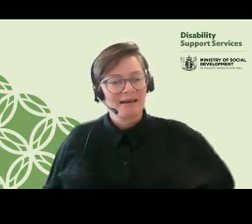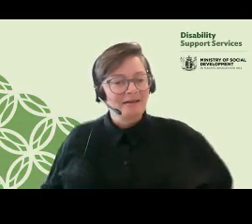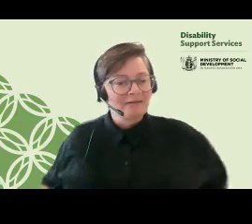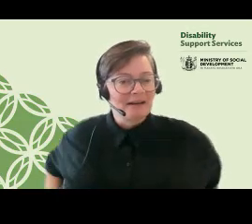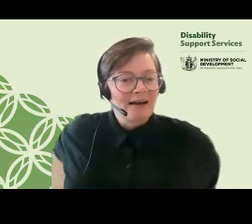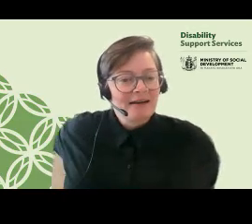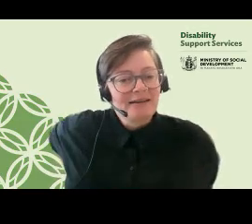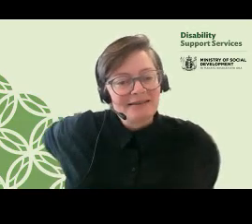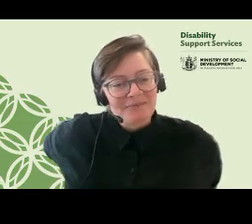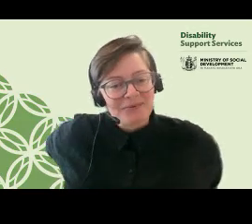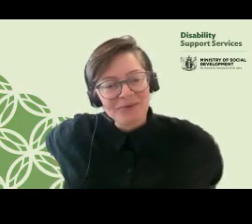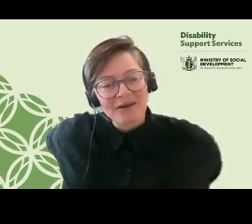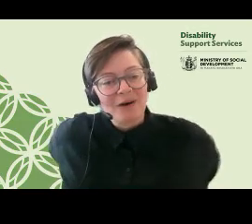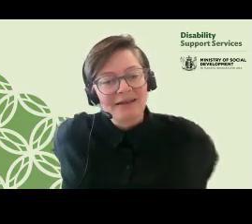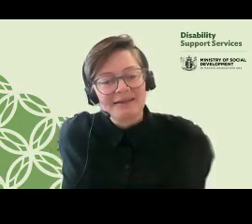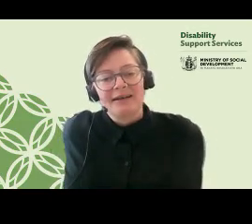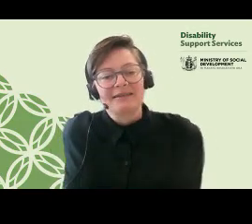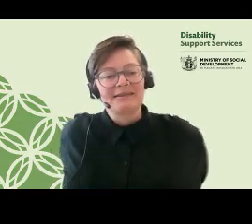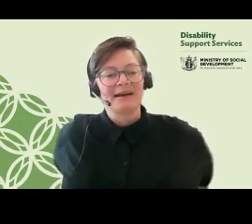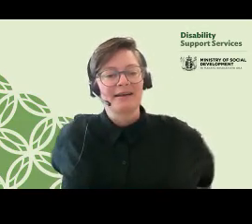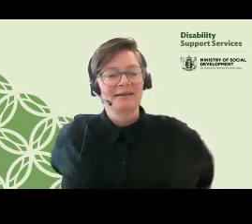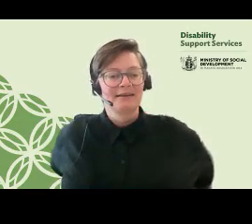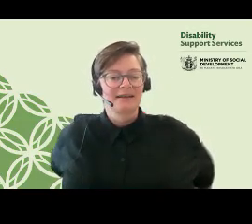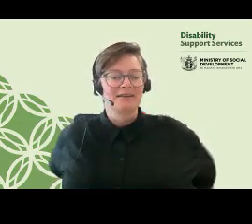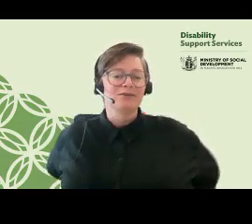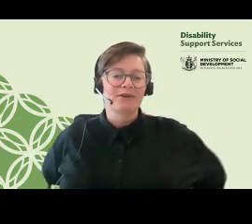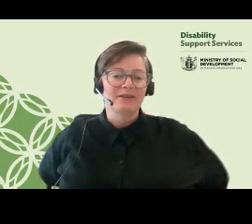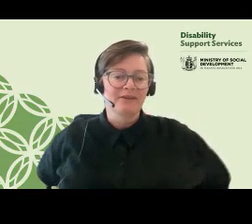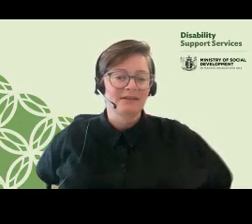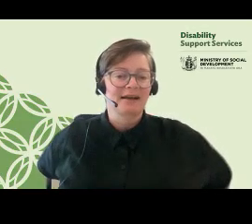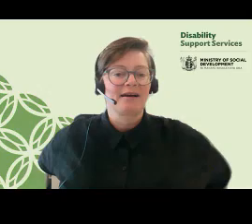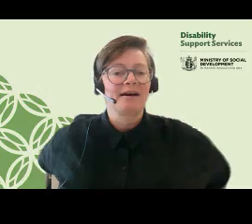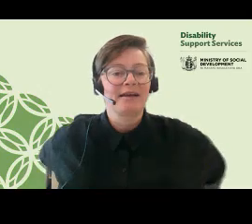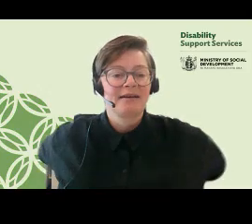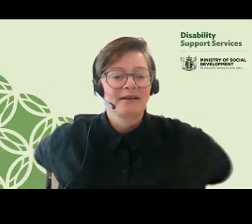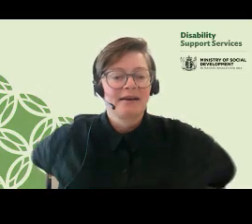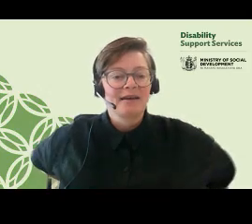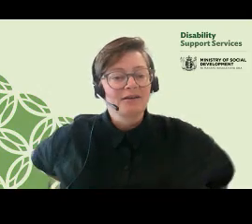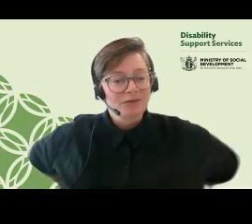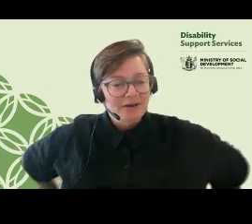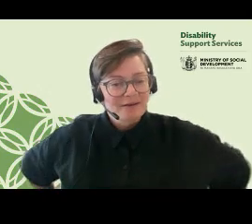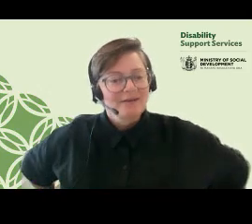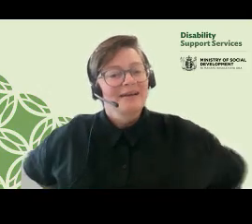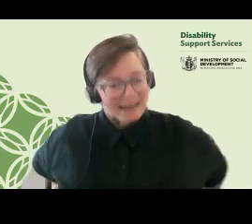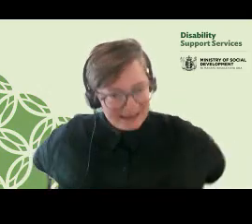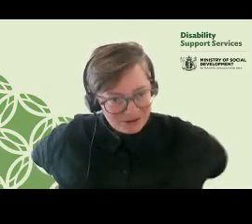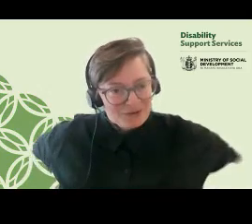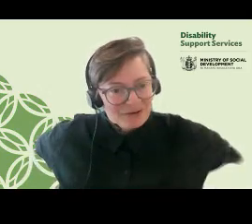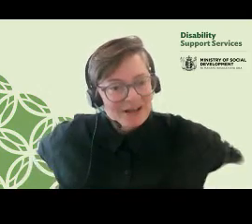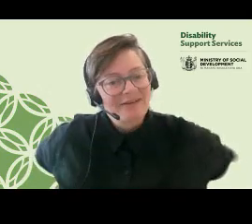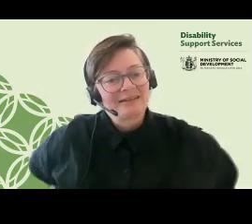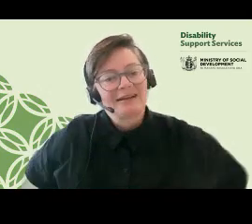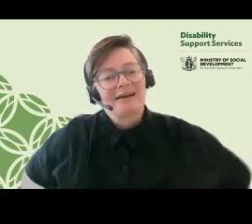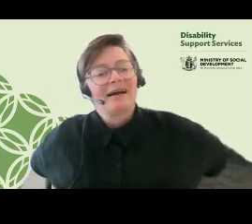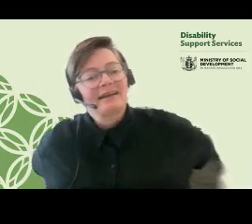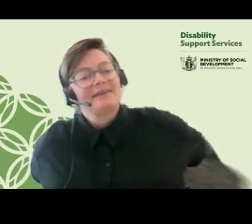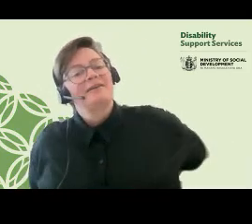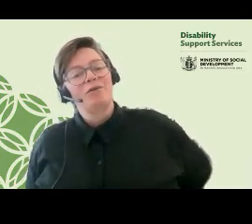[Closing Karakia]